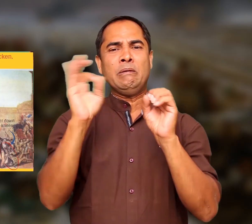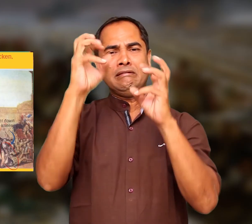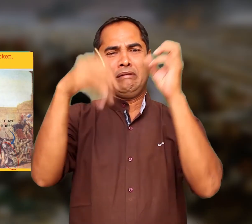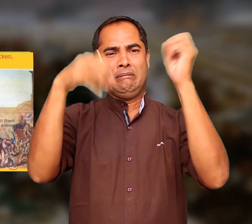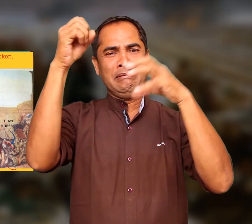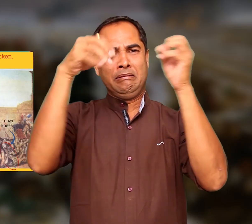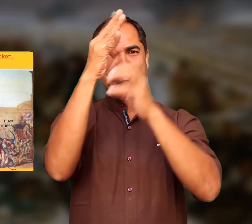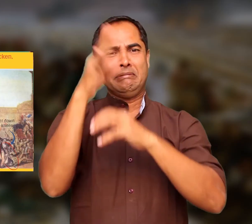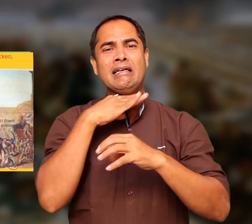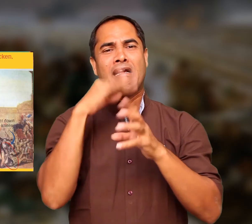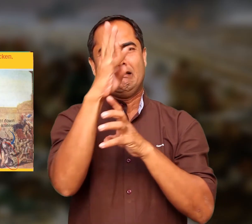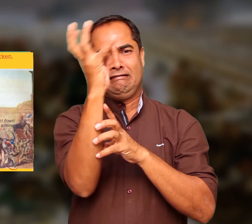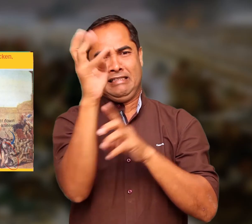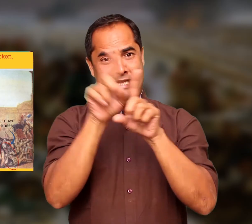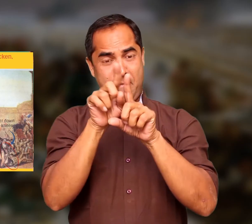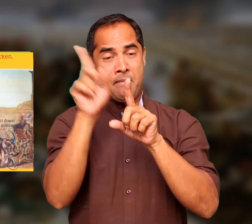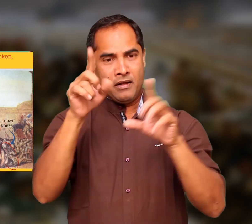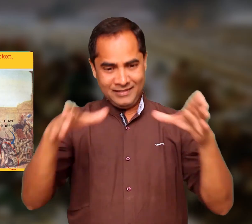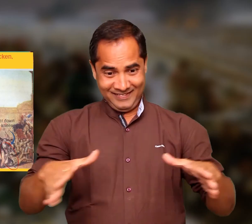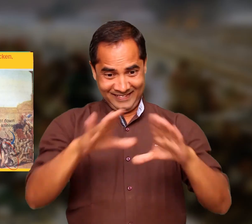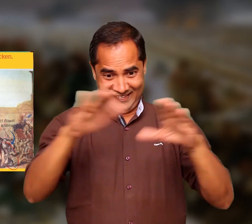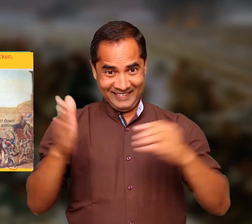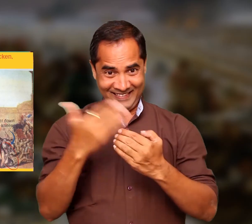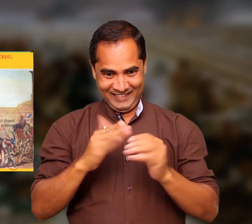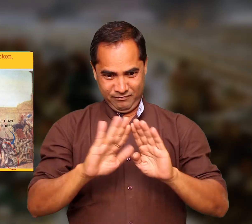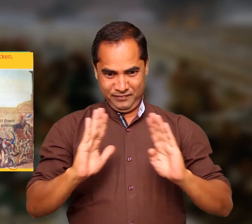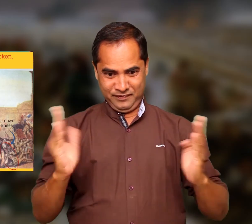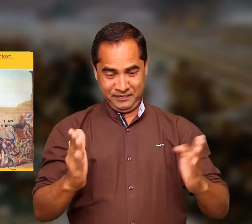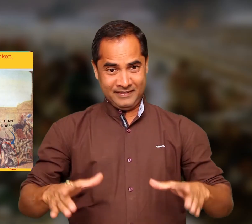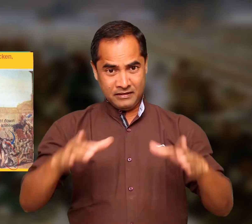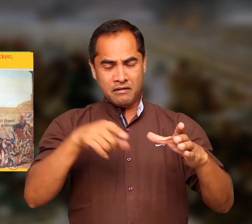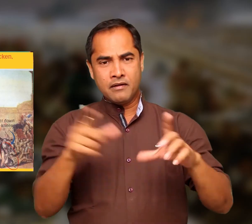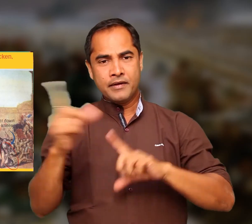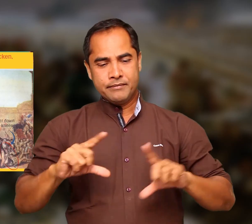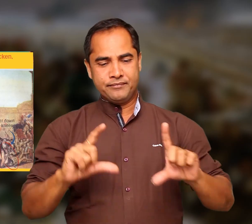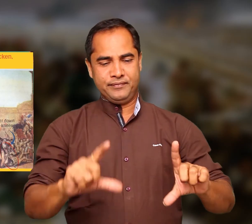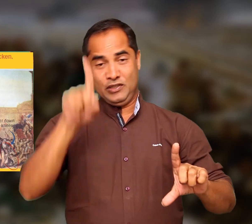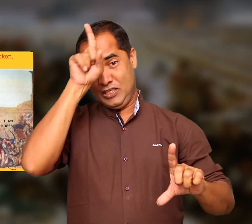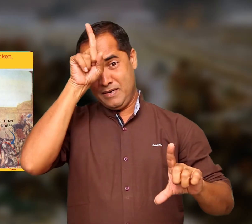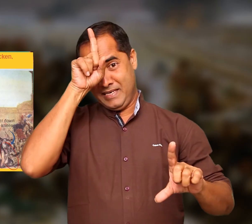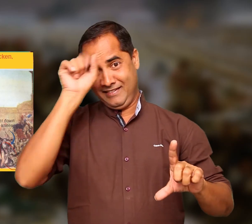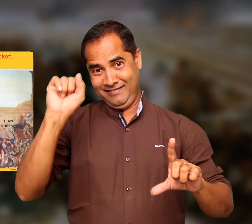see this tree which is actually the dry skeleton and underneath, in German,